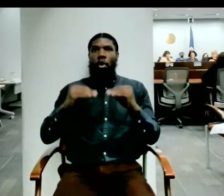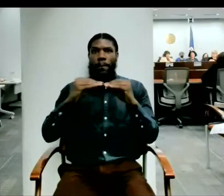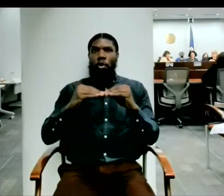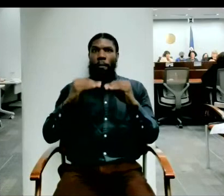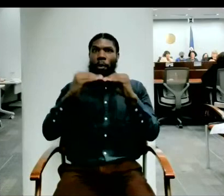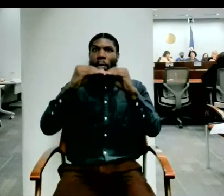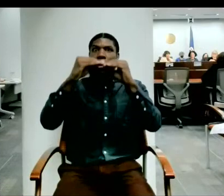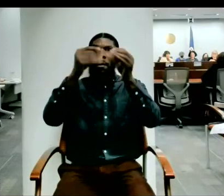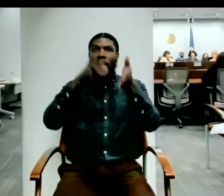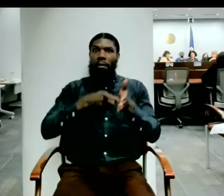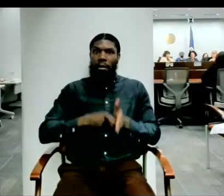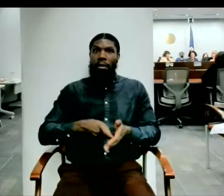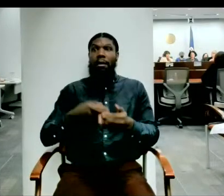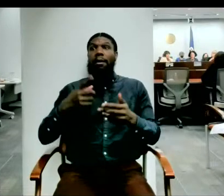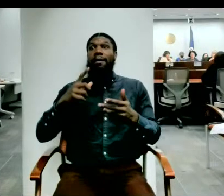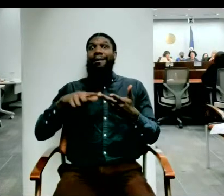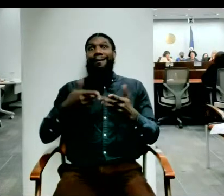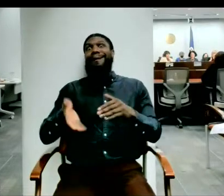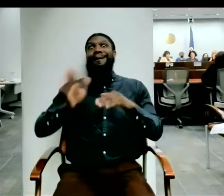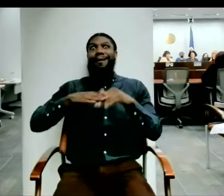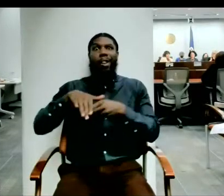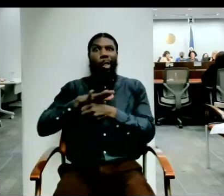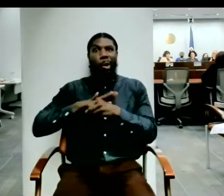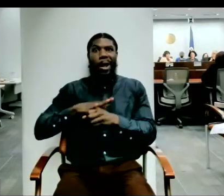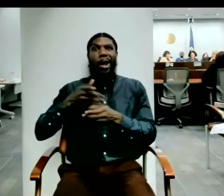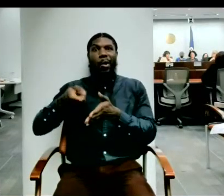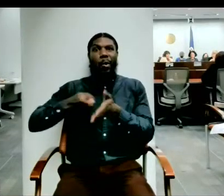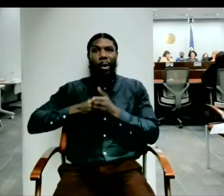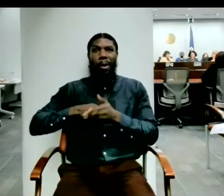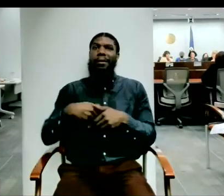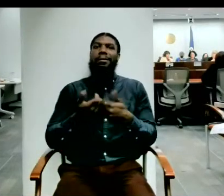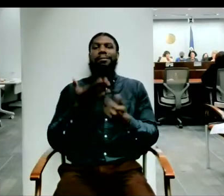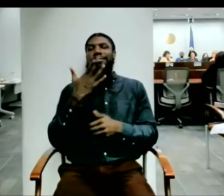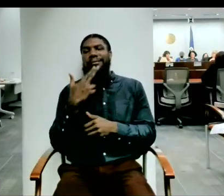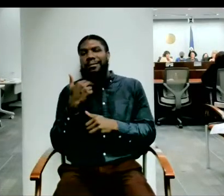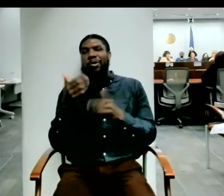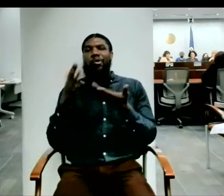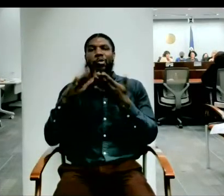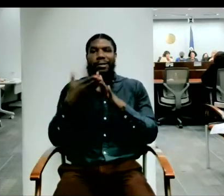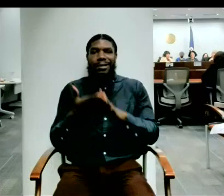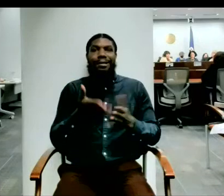locality requirements recalling large cities, even some not so large cities now who are also